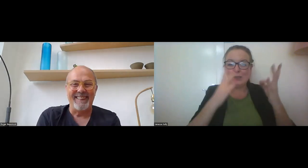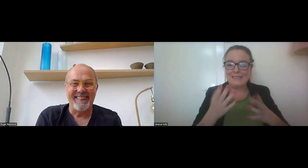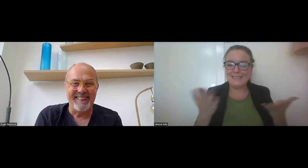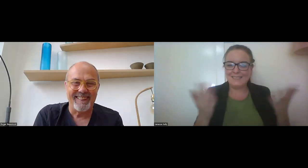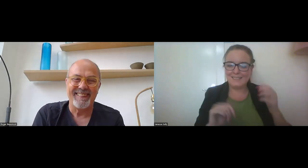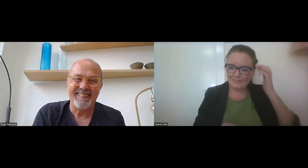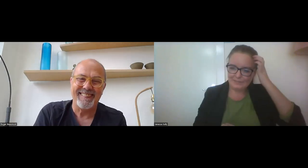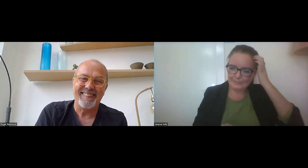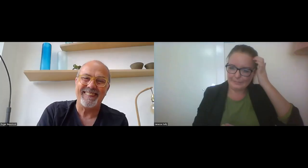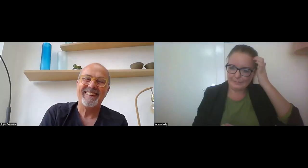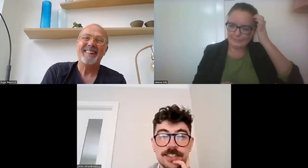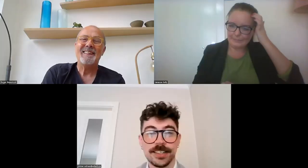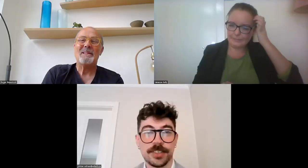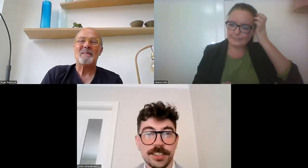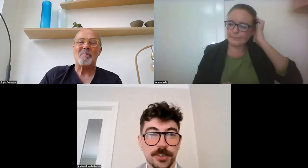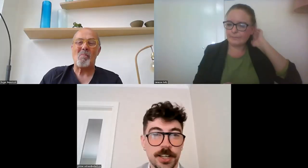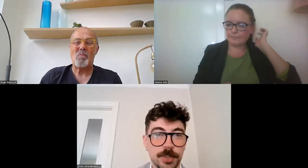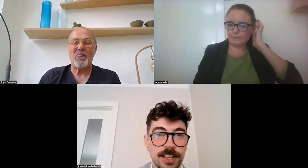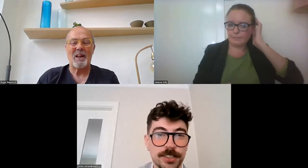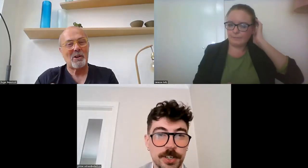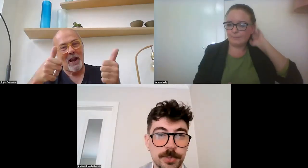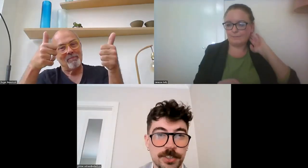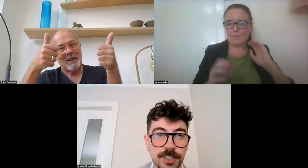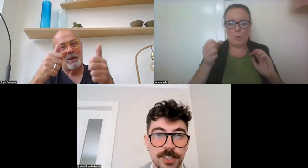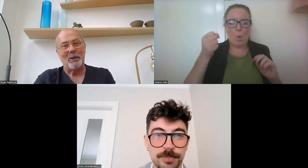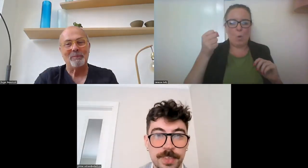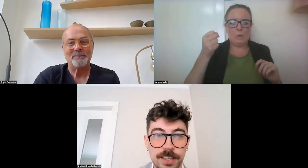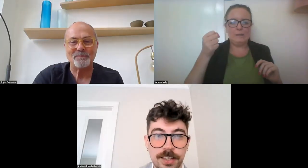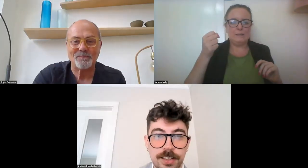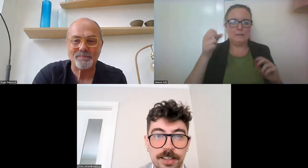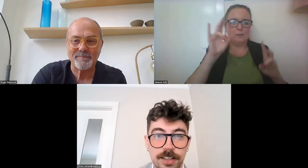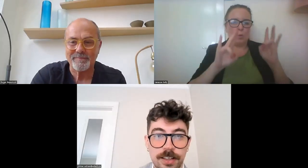We'll leave questions to the end, if that's OK. OK, thank you.